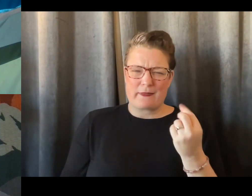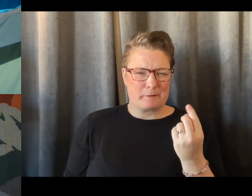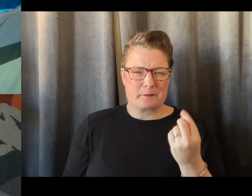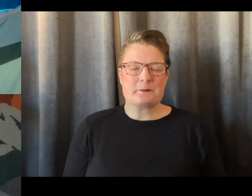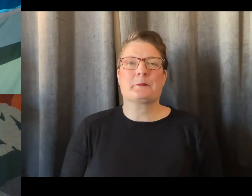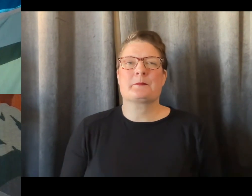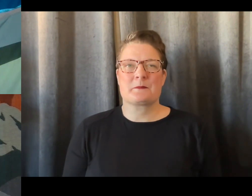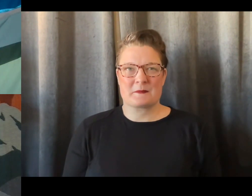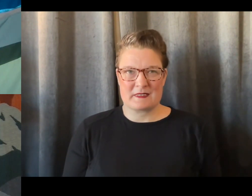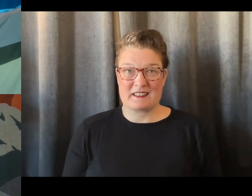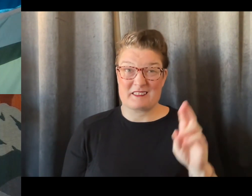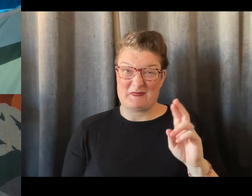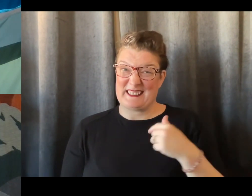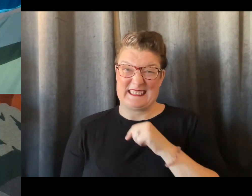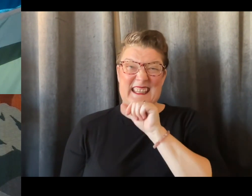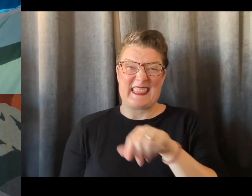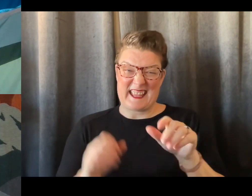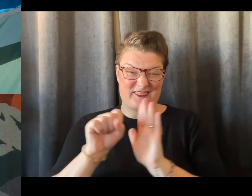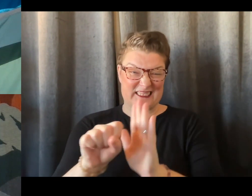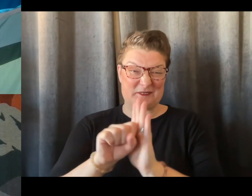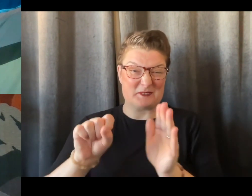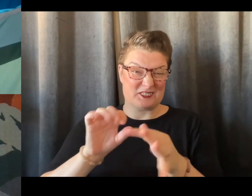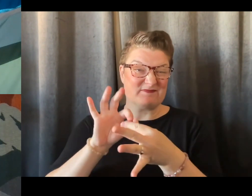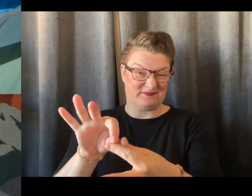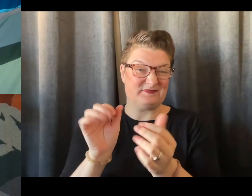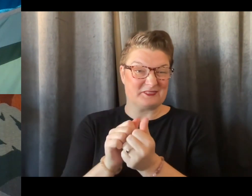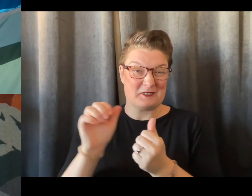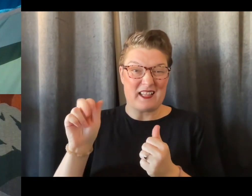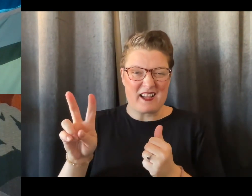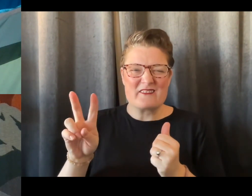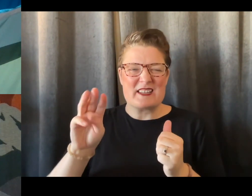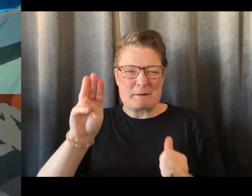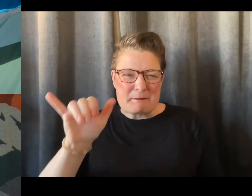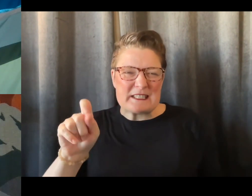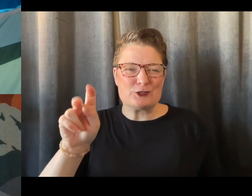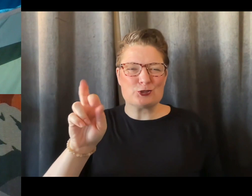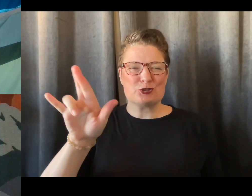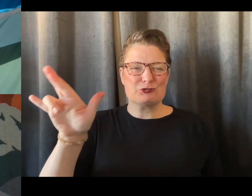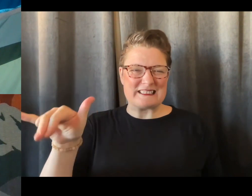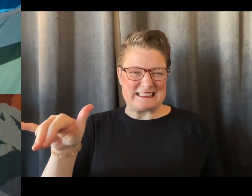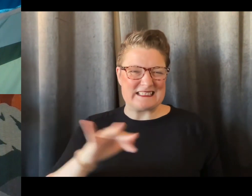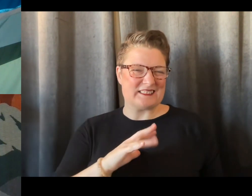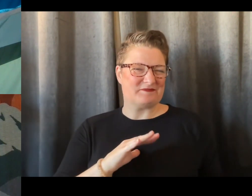Rebekah: I love the symbology and, mystery of the month of Av, it's, I think one